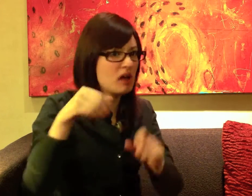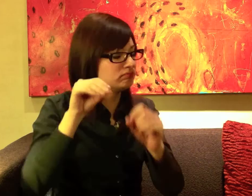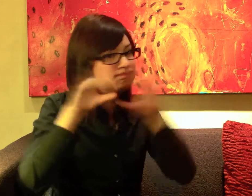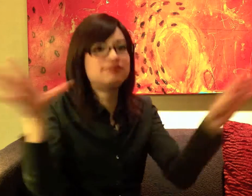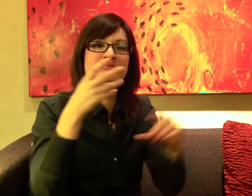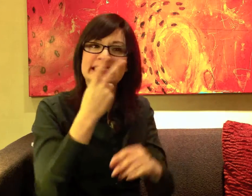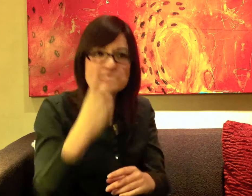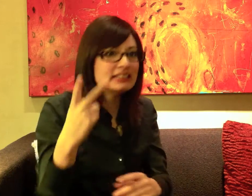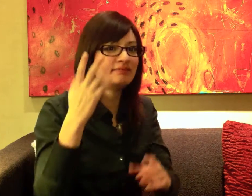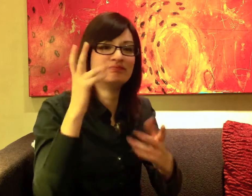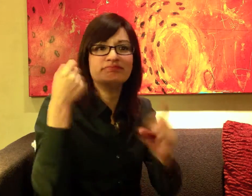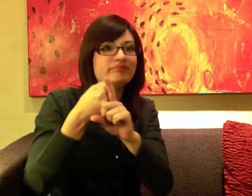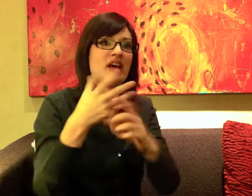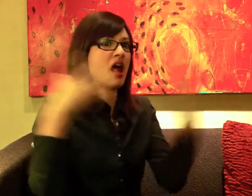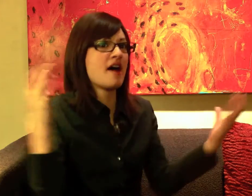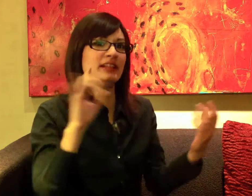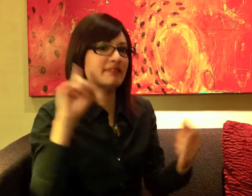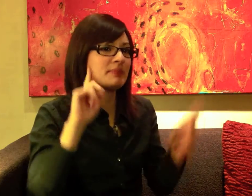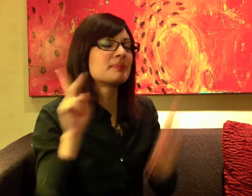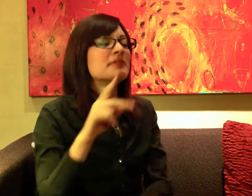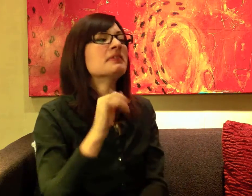people should see it, and that i was deaf. Plus, how it impacted a lot of deaf people.